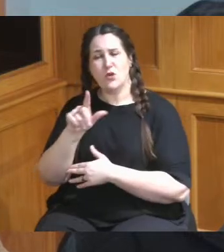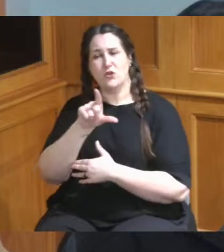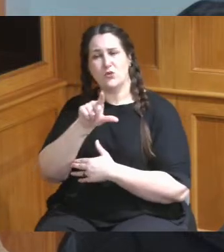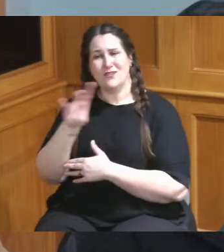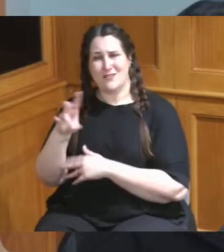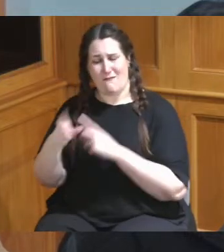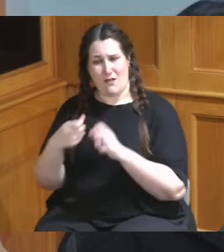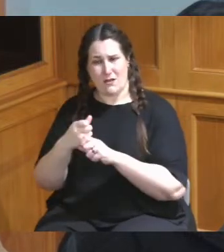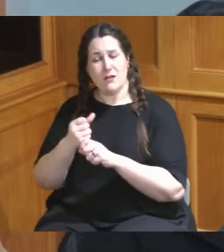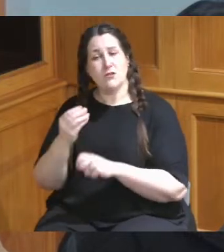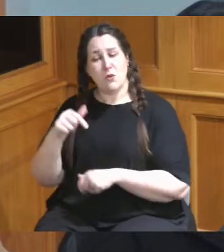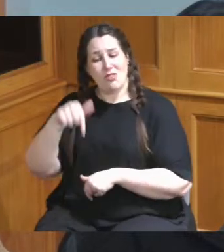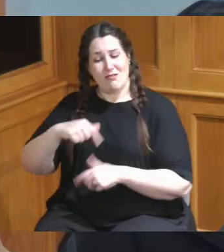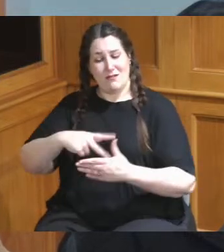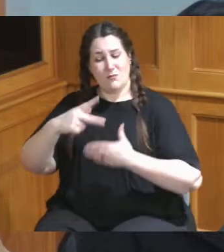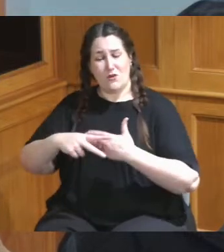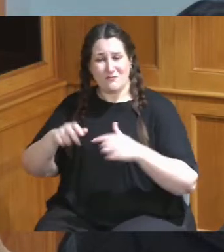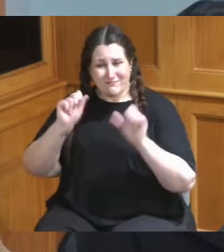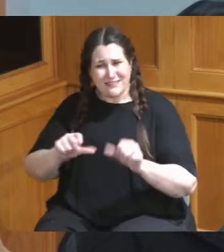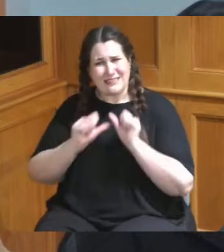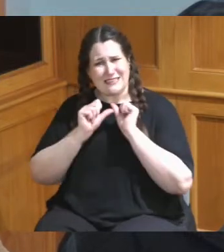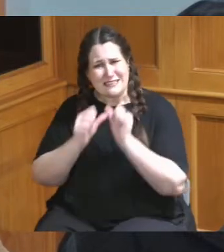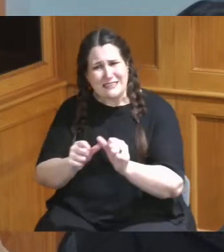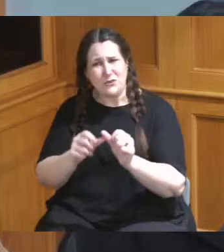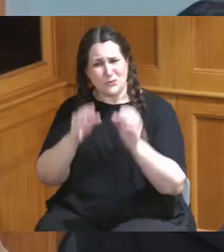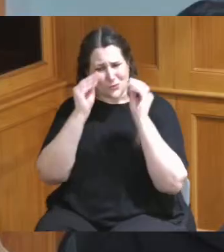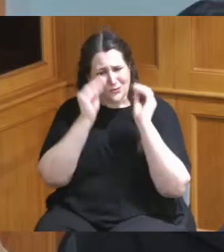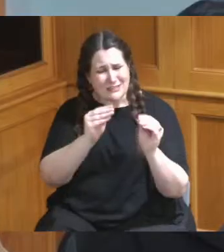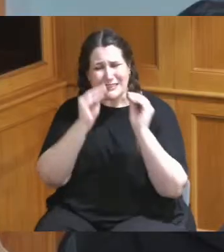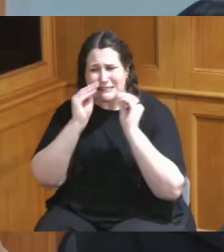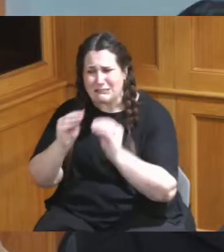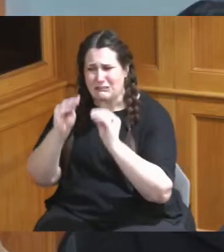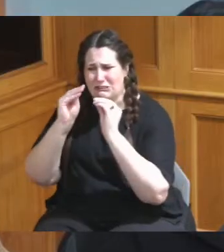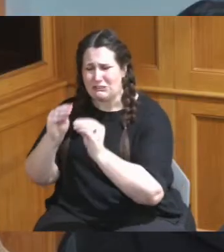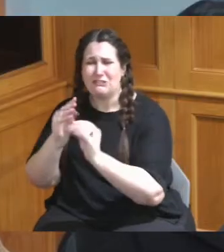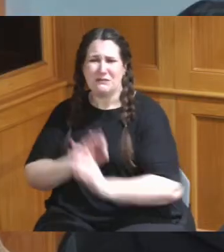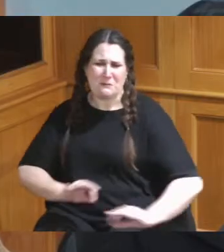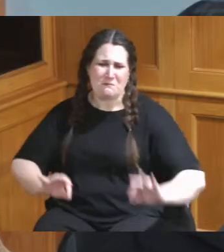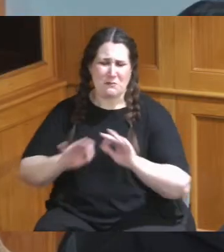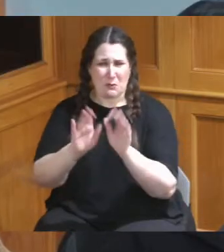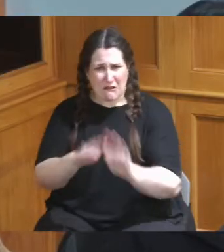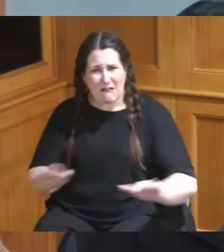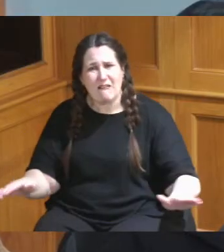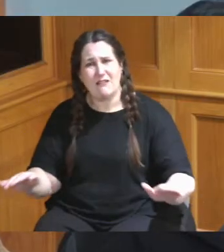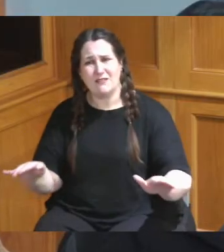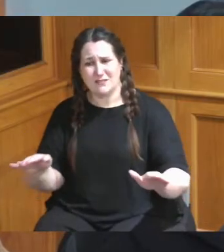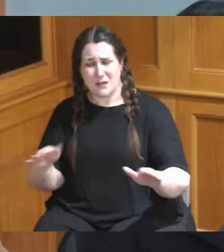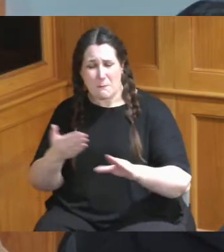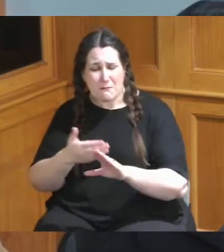so this program can continue to teach our young people before the violence begins and help build